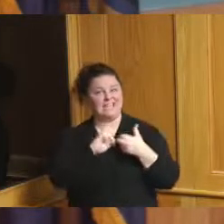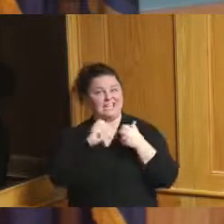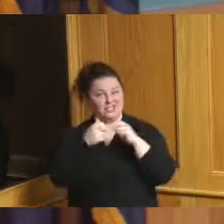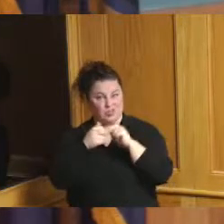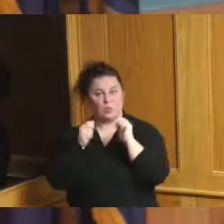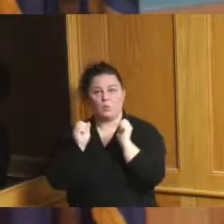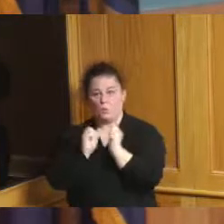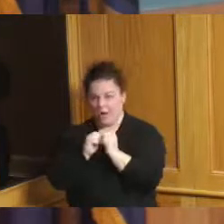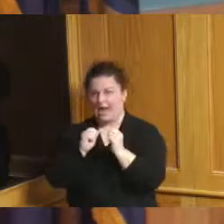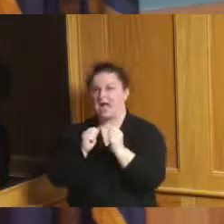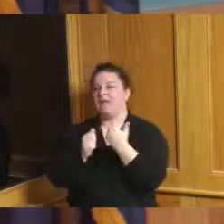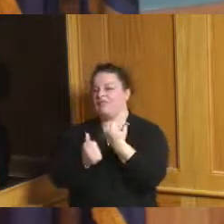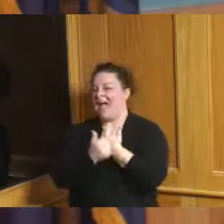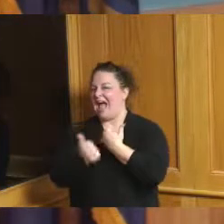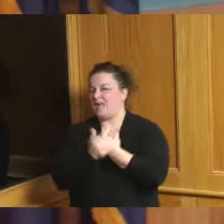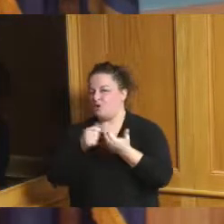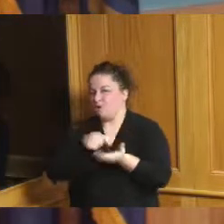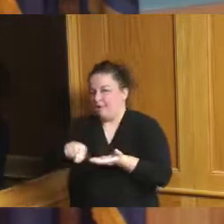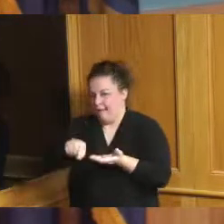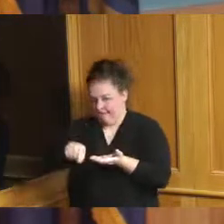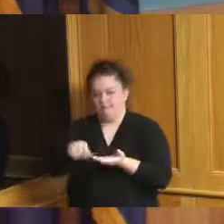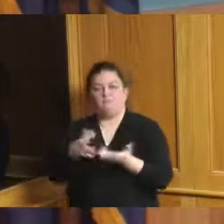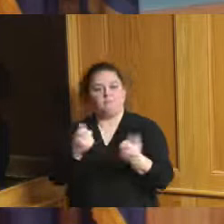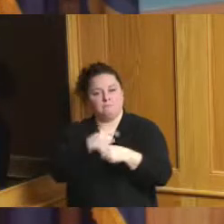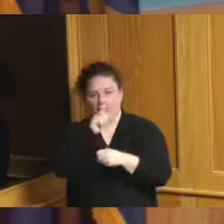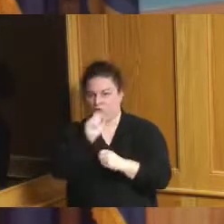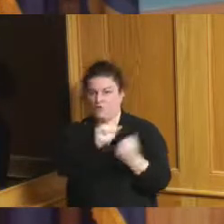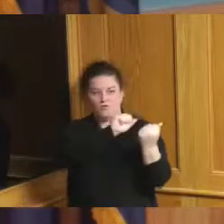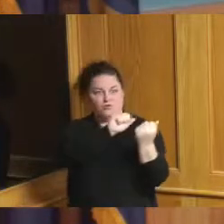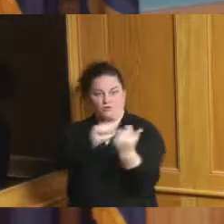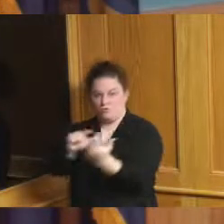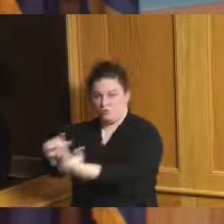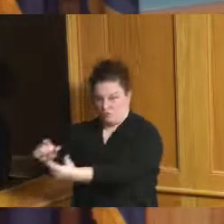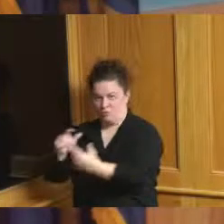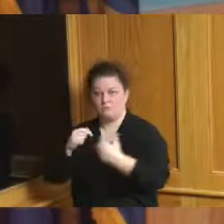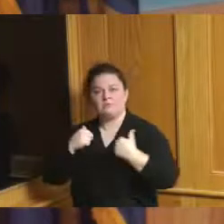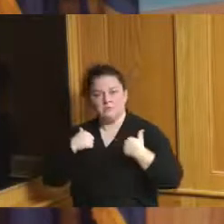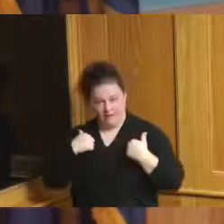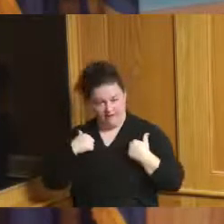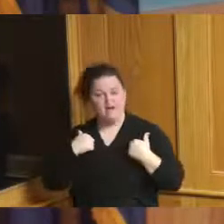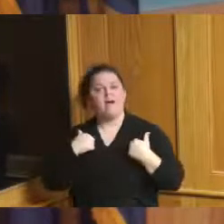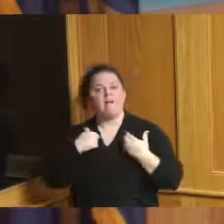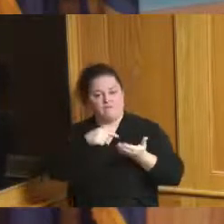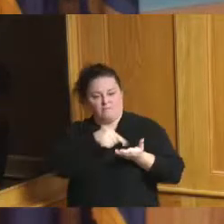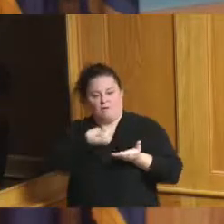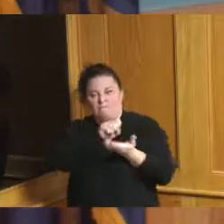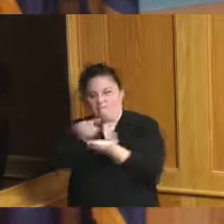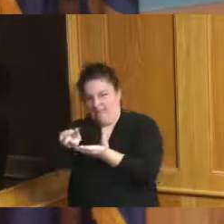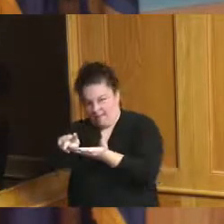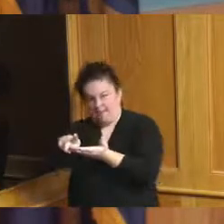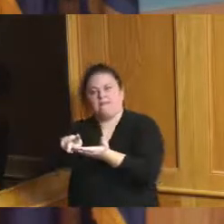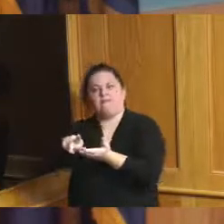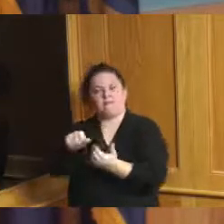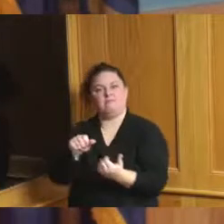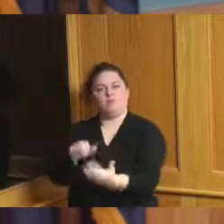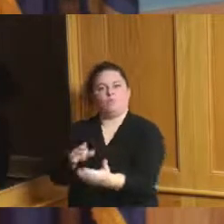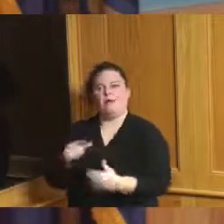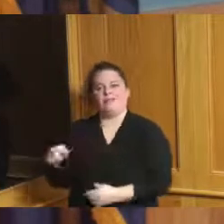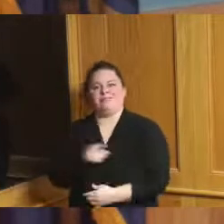and making sure everyone certainly are compensated in a way that they understand we appreciate them